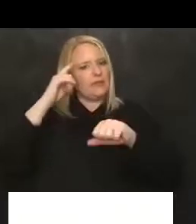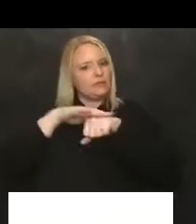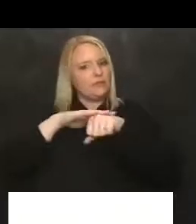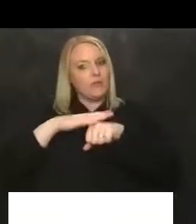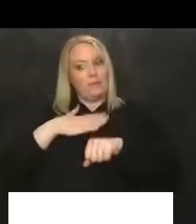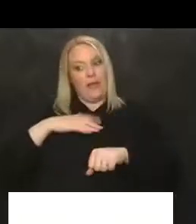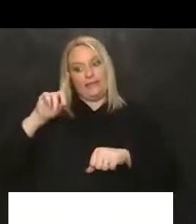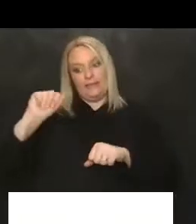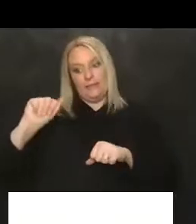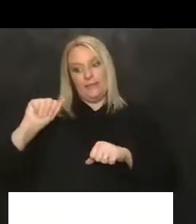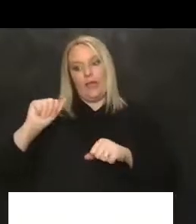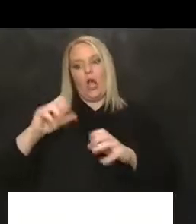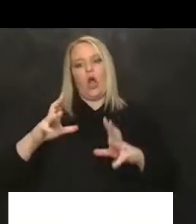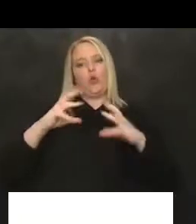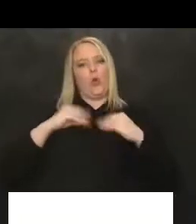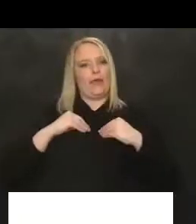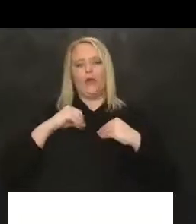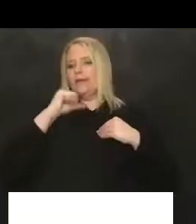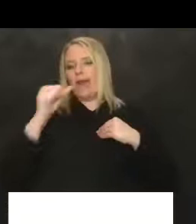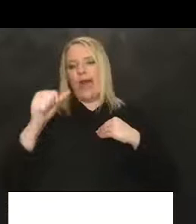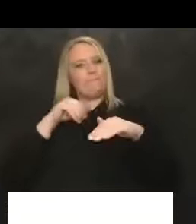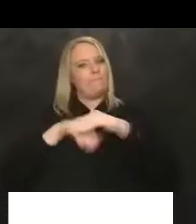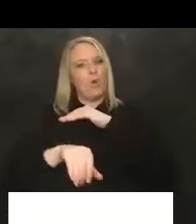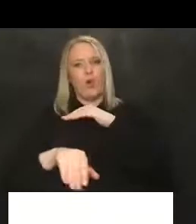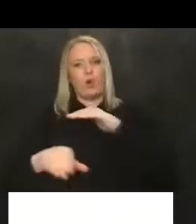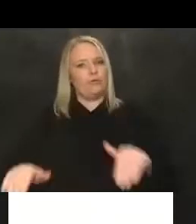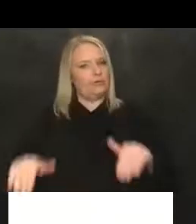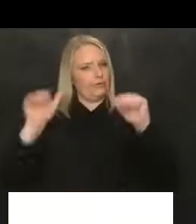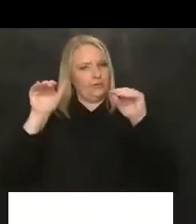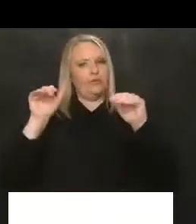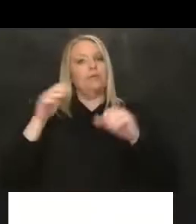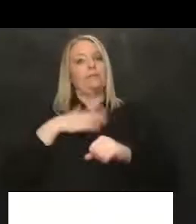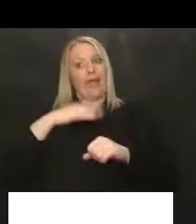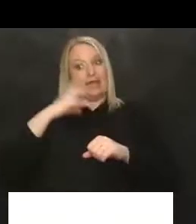disability, it's not a disability I was born with, so my experience is different in many ways-